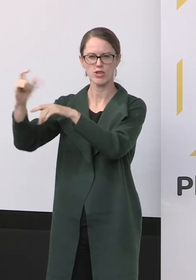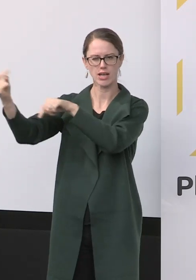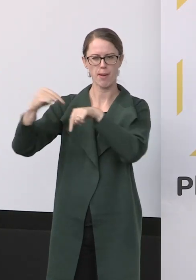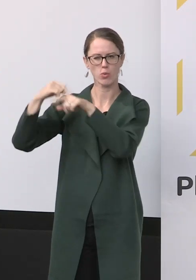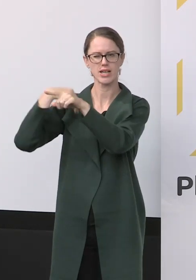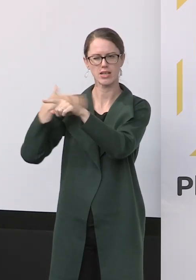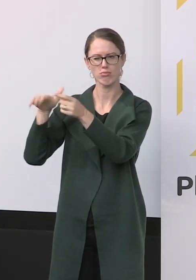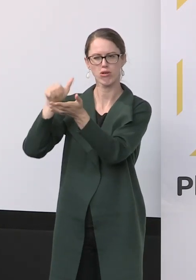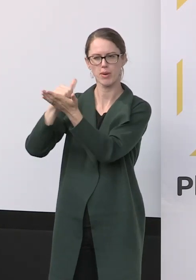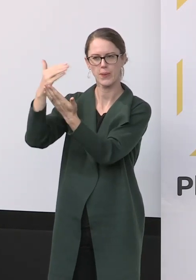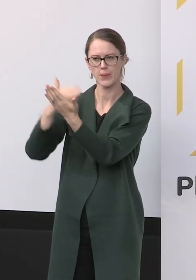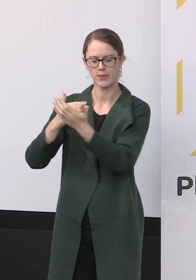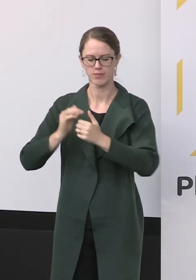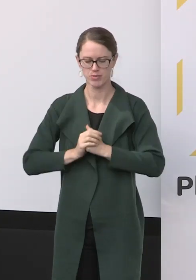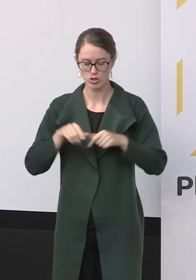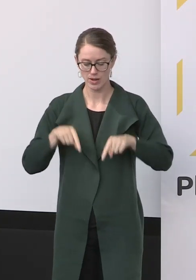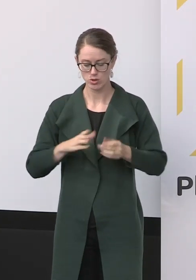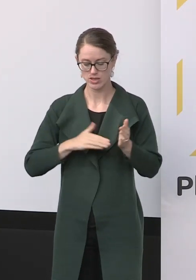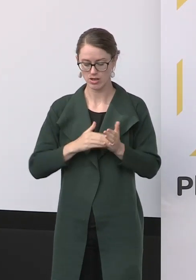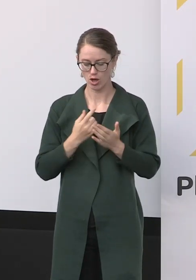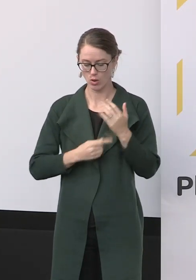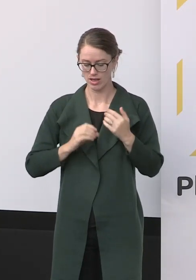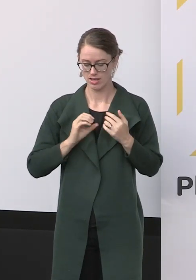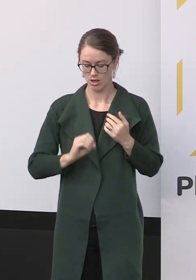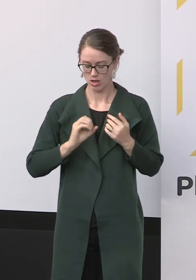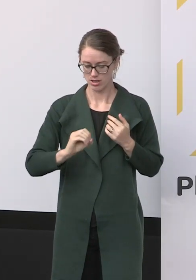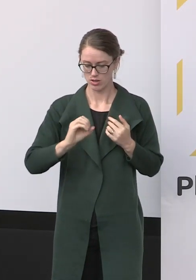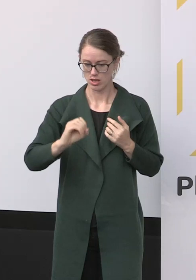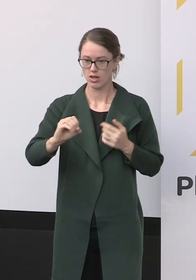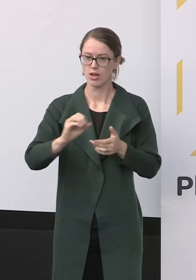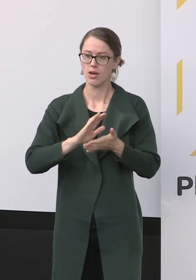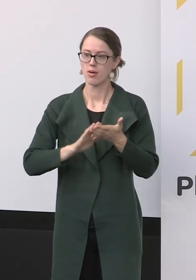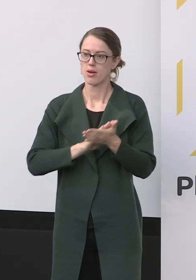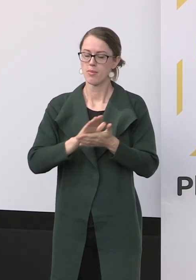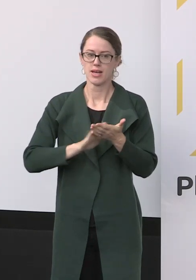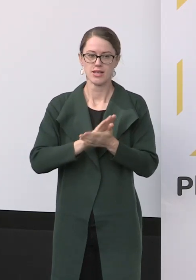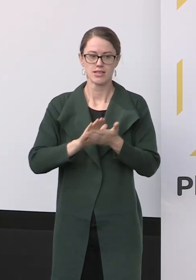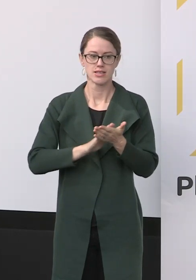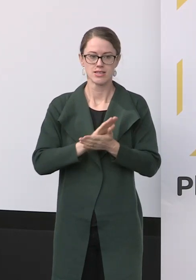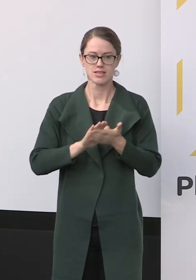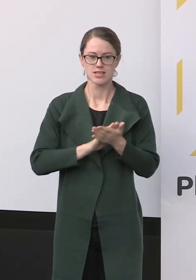appropriate exit measures from where they come from. Note here, the significance of the